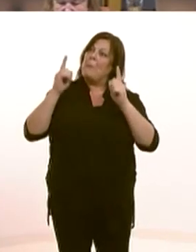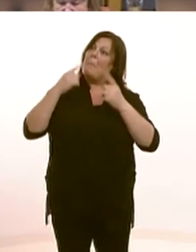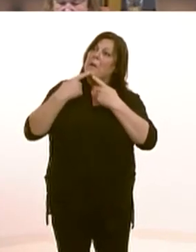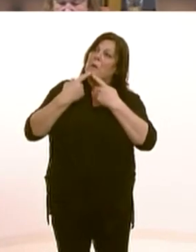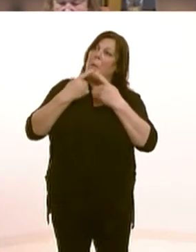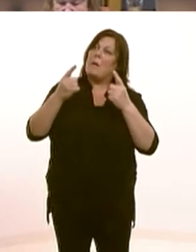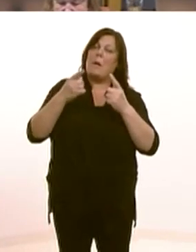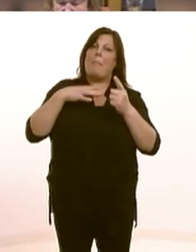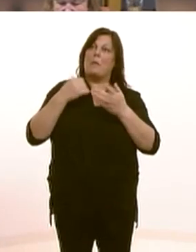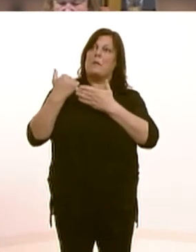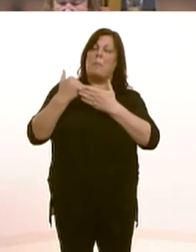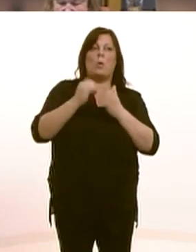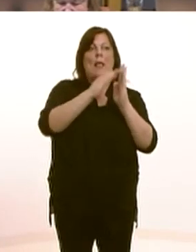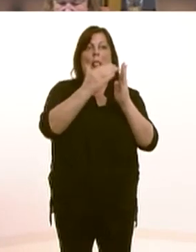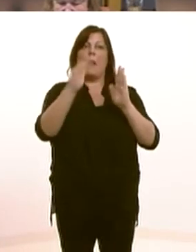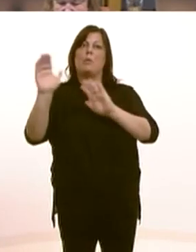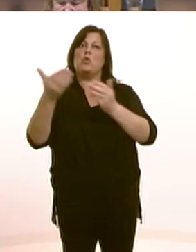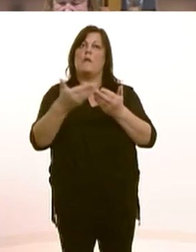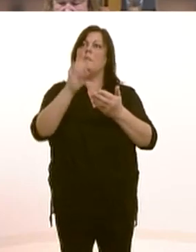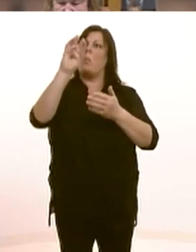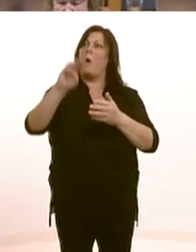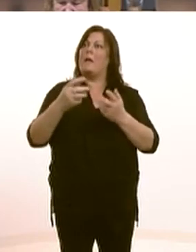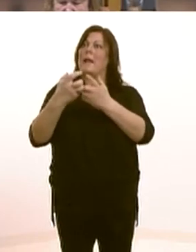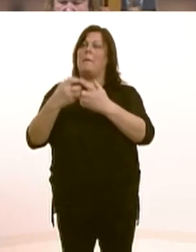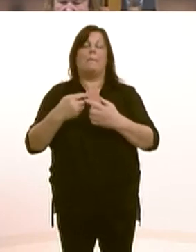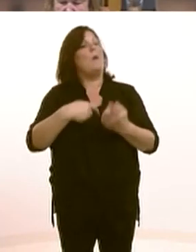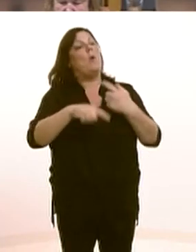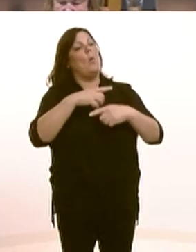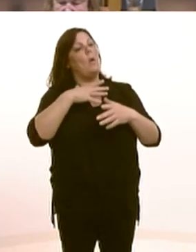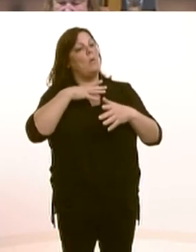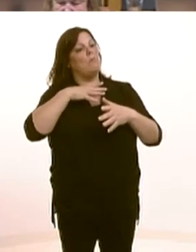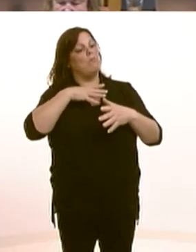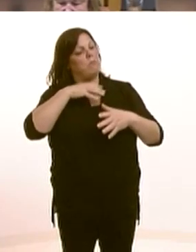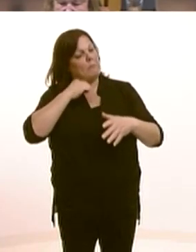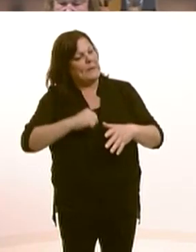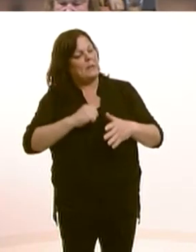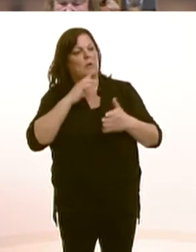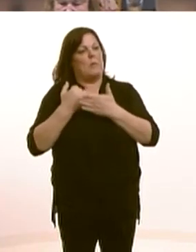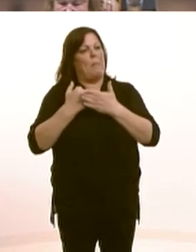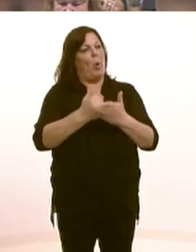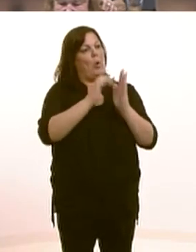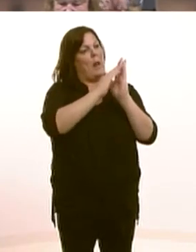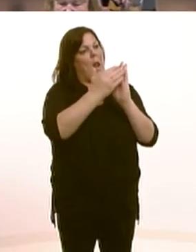OAQ(5)0141FM Carwyn Jones: Yes. Weíre committed to supporting public libraries as we recognise the vital contribution they